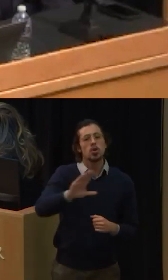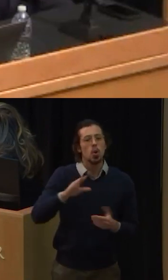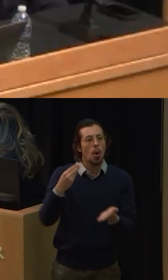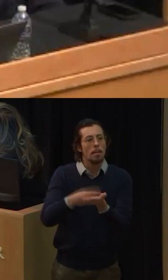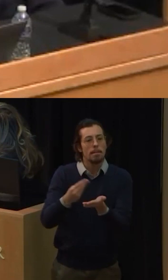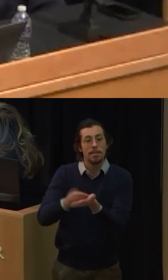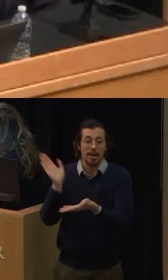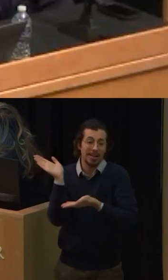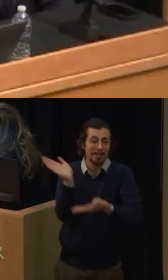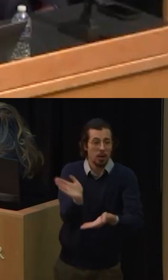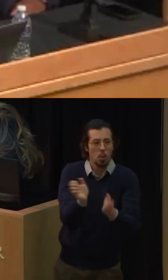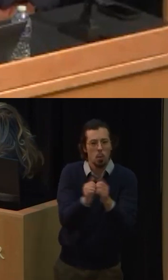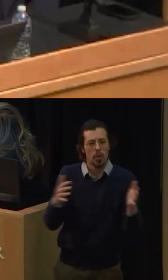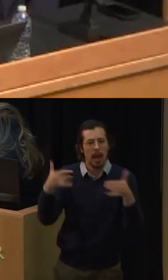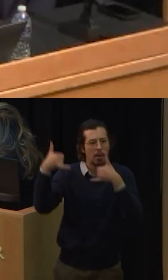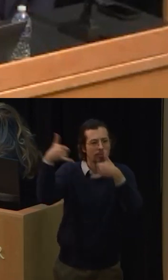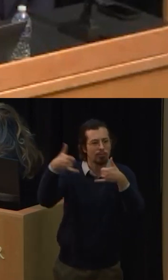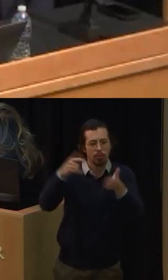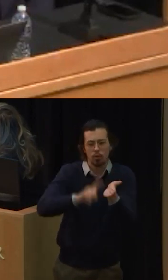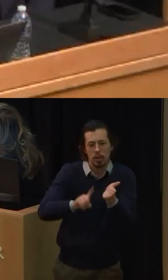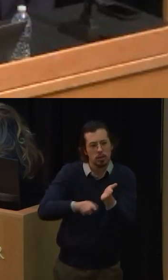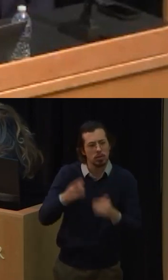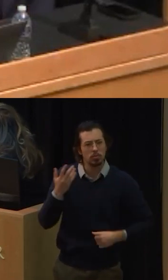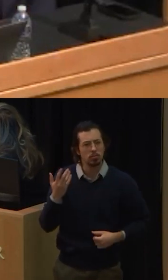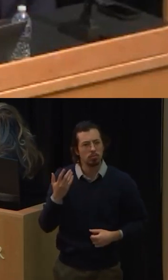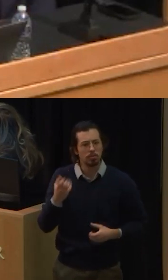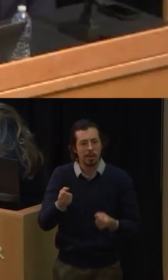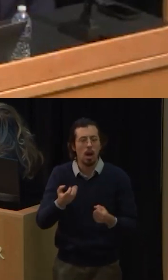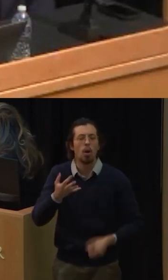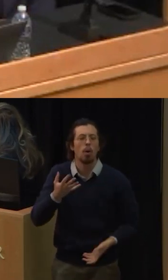What would your money be without that research? A pittance.